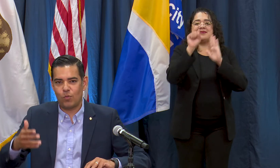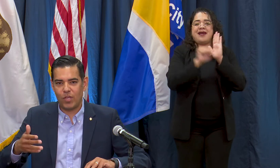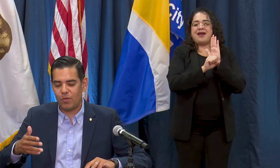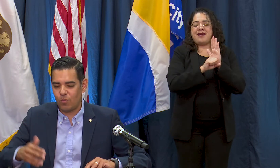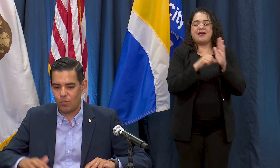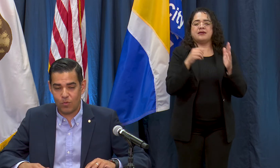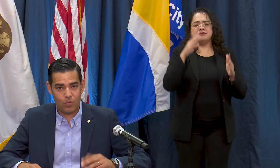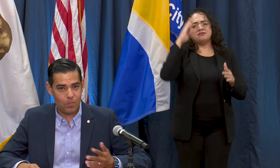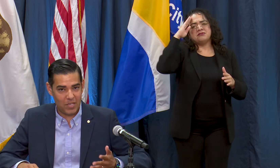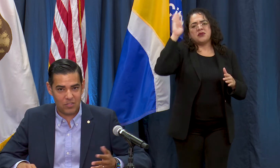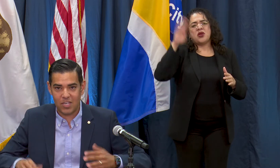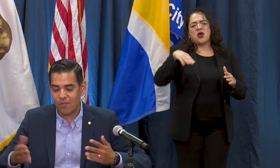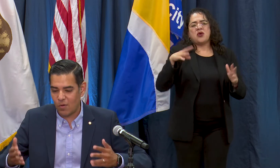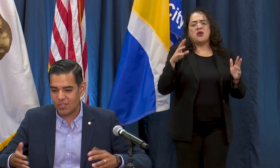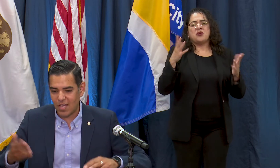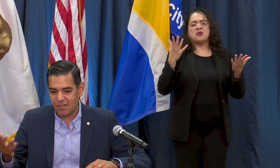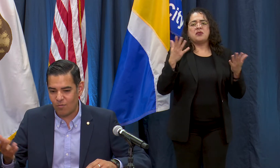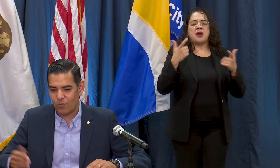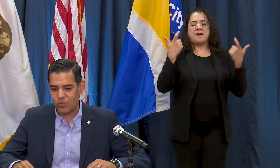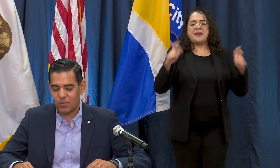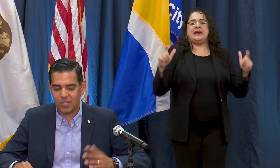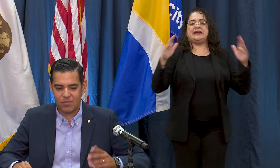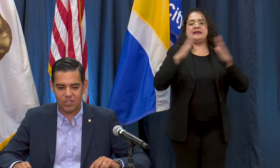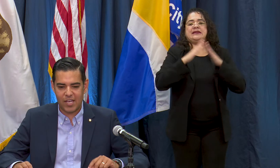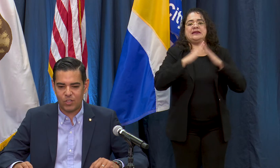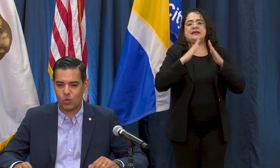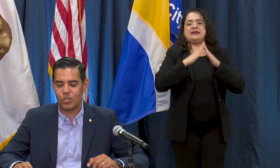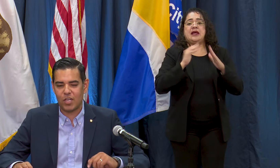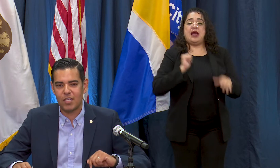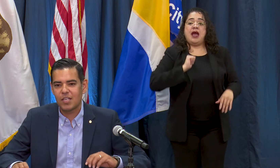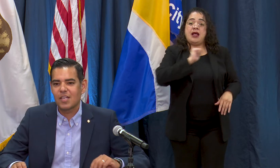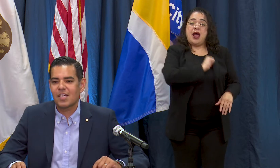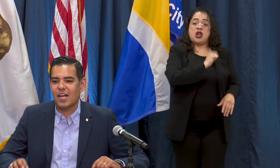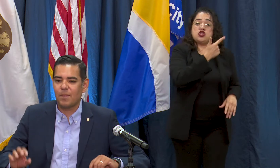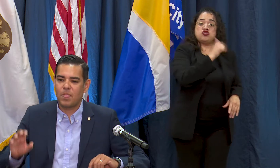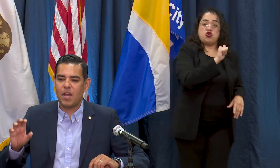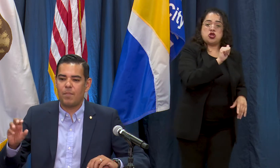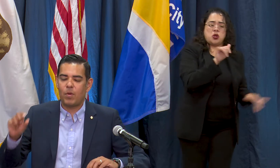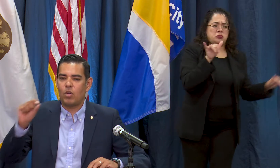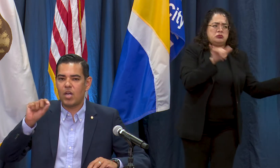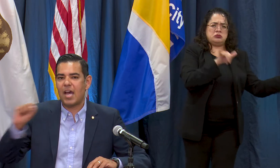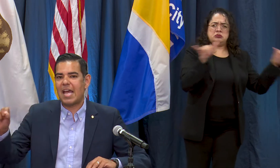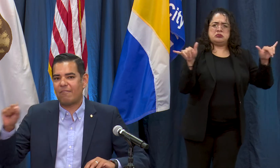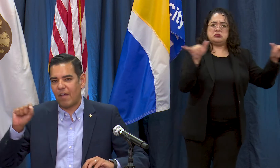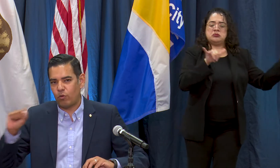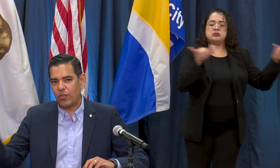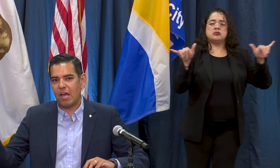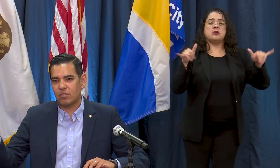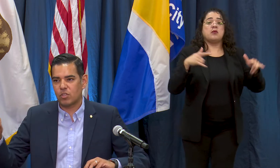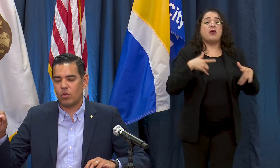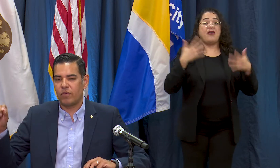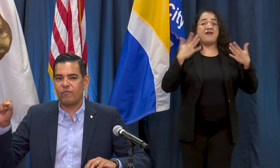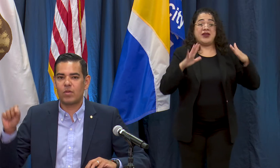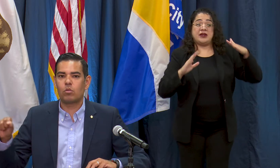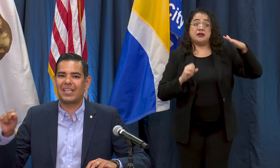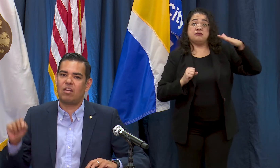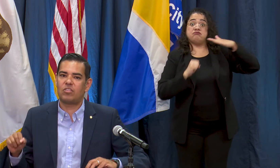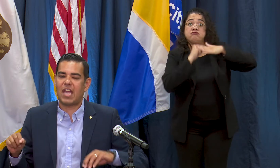know we're a big city. I've always said roughly the same size as Atlanta, Georgia but were not at 500,000. So when the Federal Cares Act